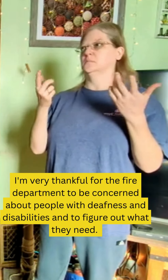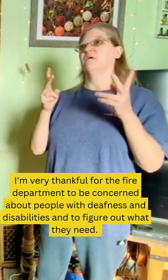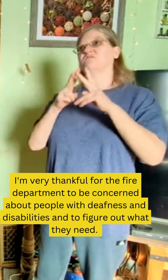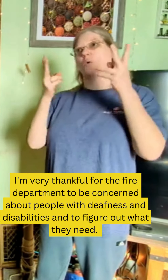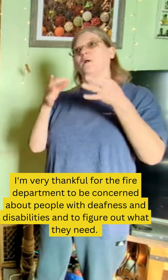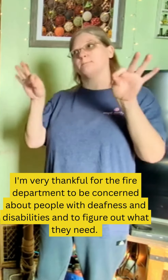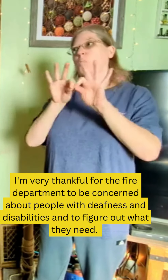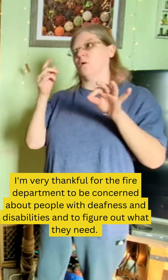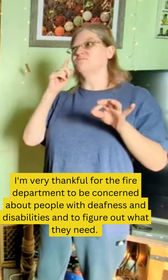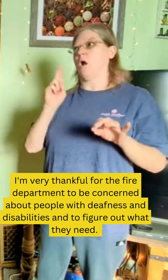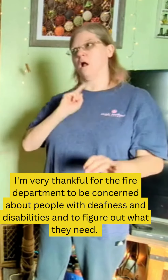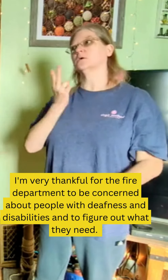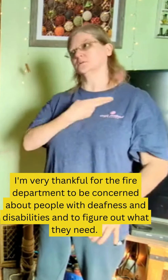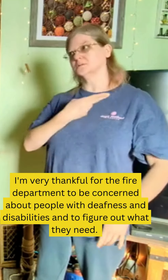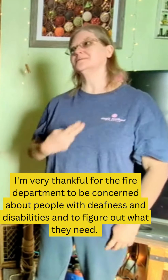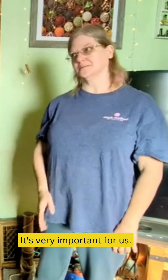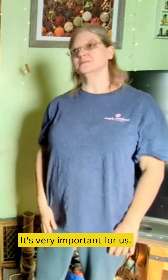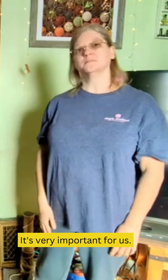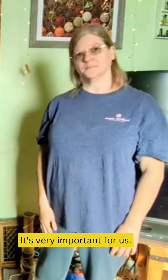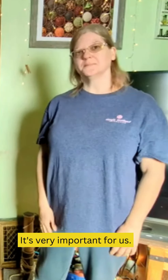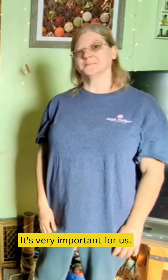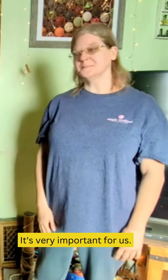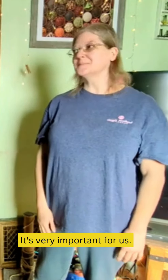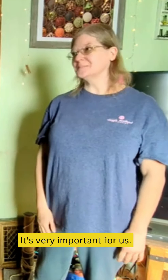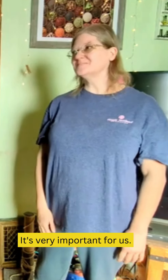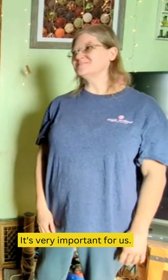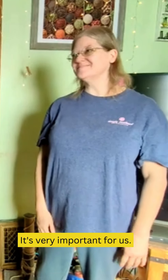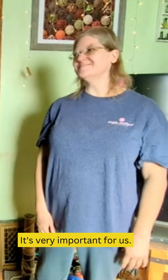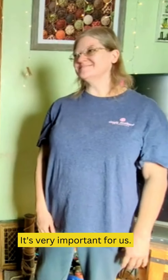More information: 269.966.3519 — battlecreekmi.gov/202/Fire‑Department